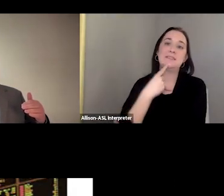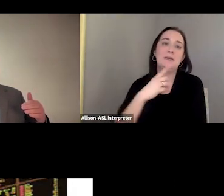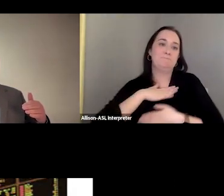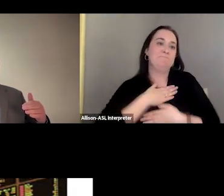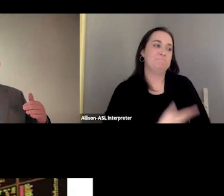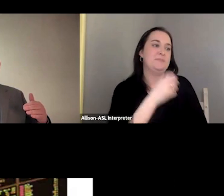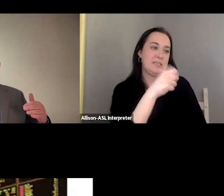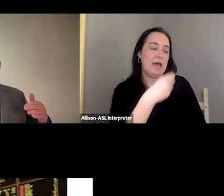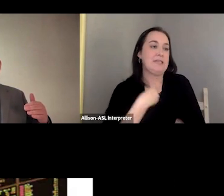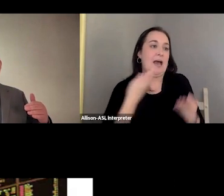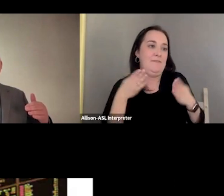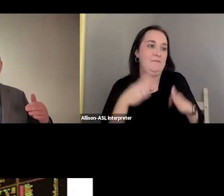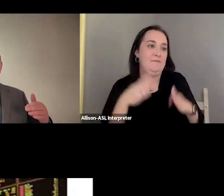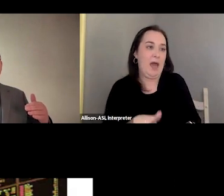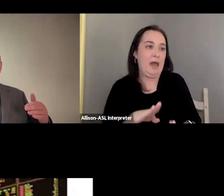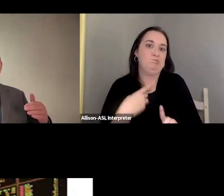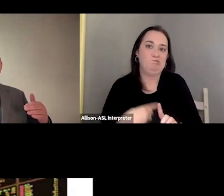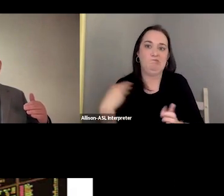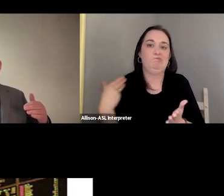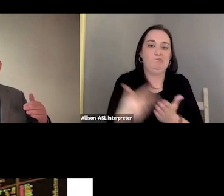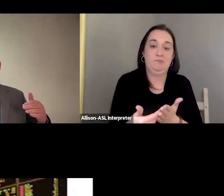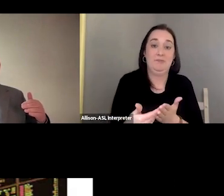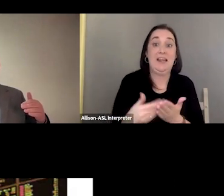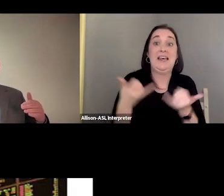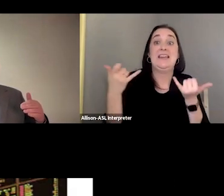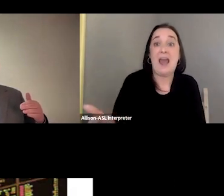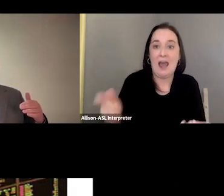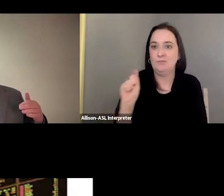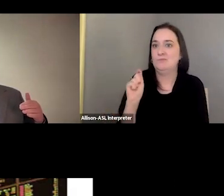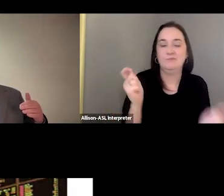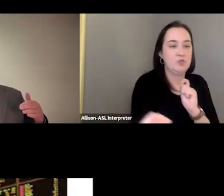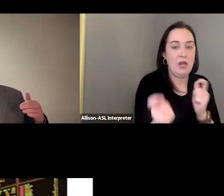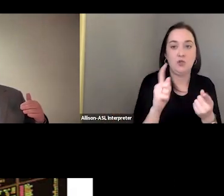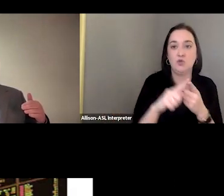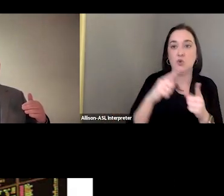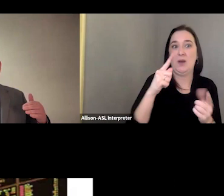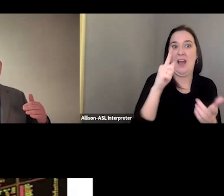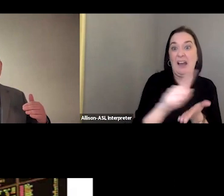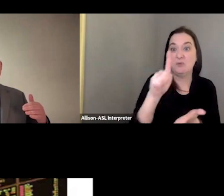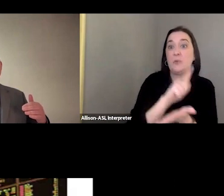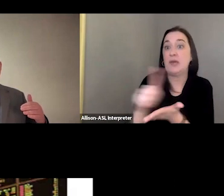and about 19% say that they're now betting weekly. So this is an activity that young adults are actively engaged in.